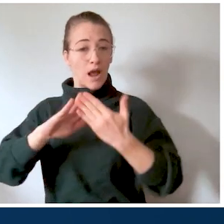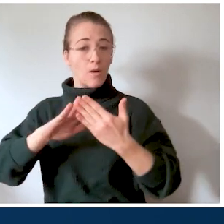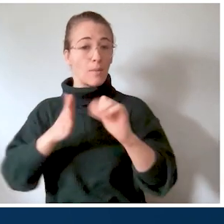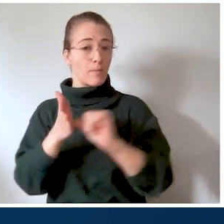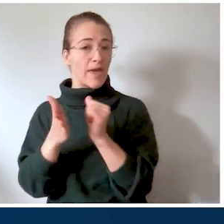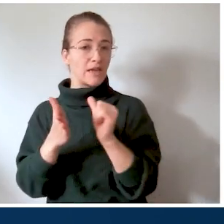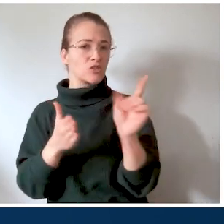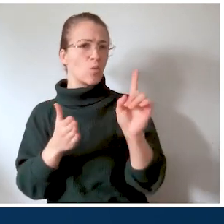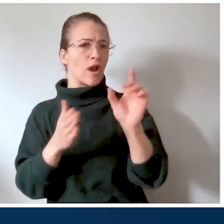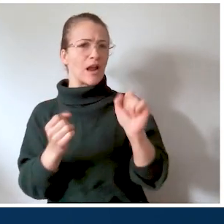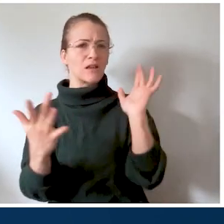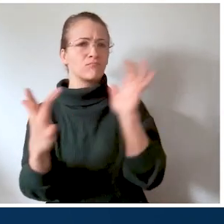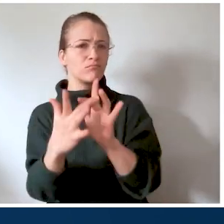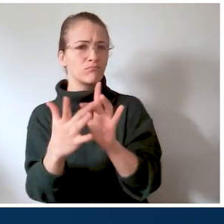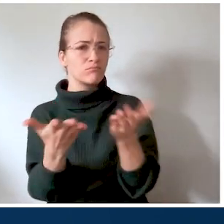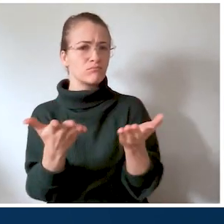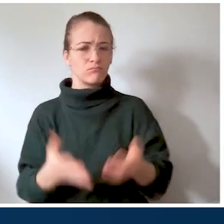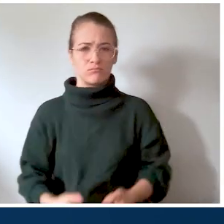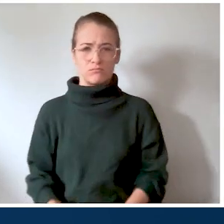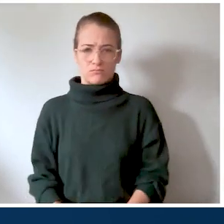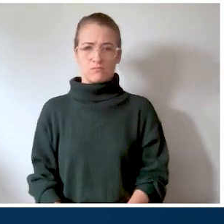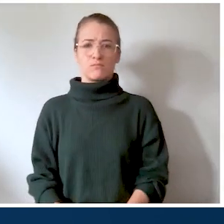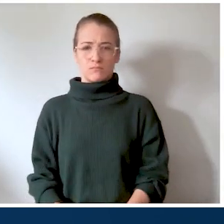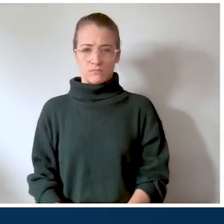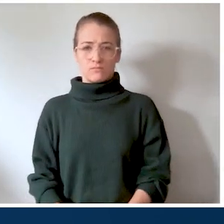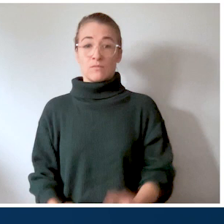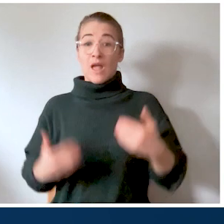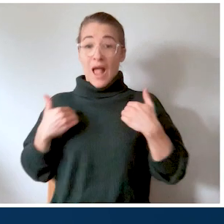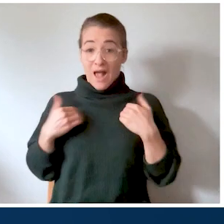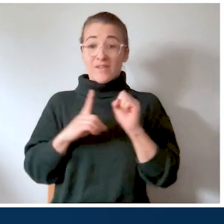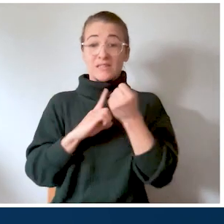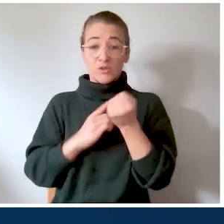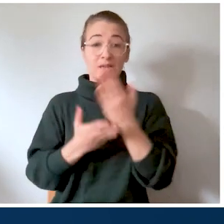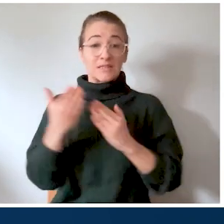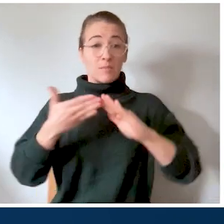can they reach out to? Yeah, there are actually situations where some towns don't have an ordinance.